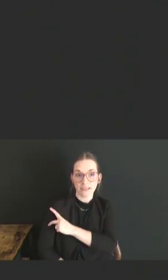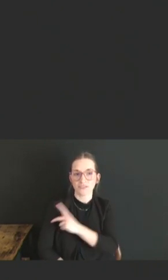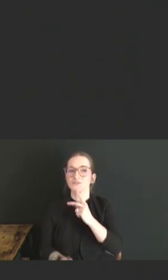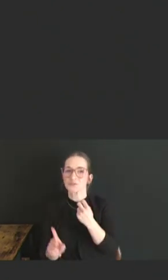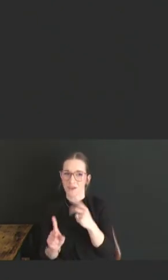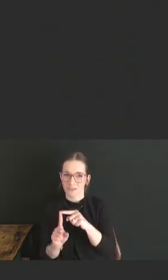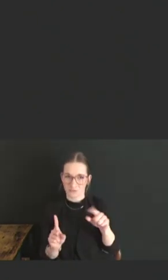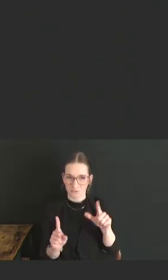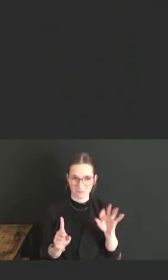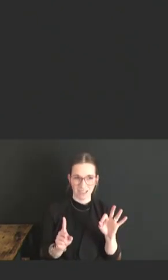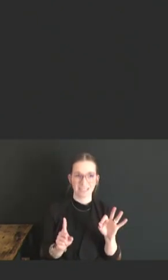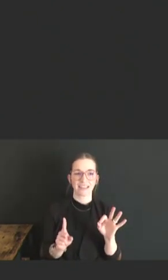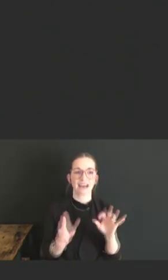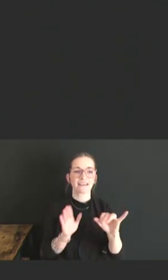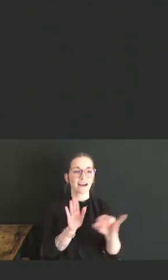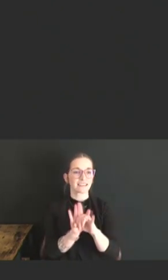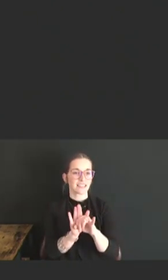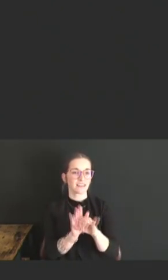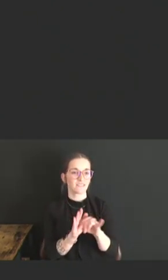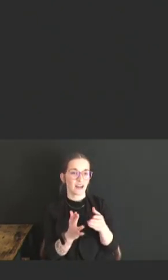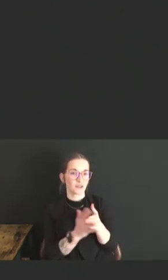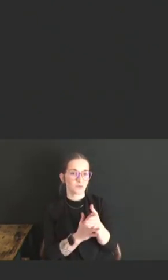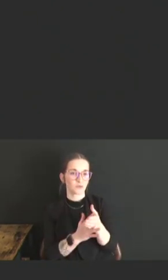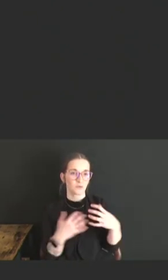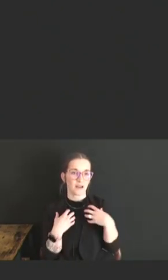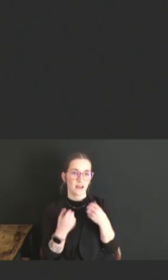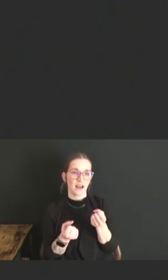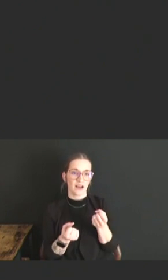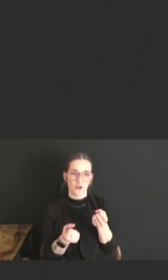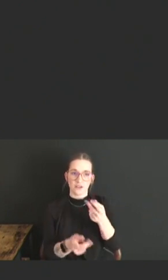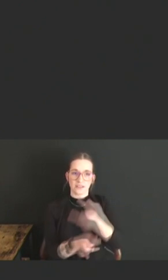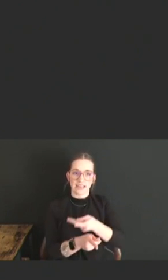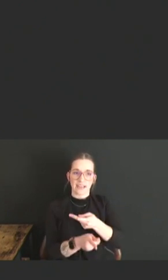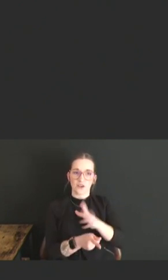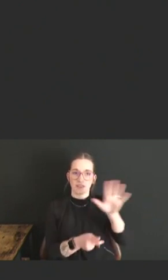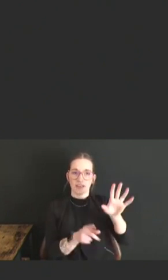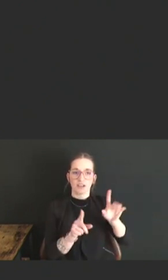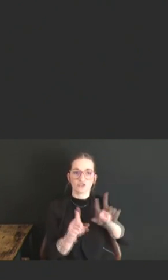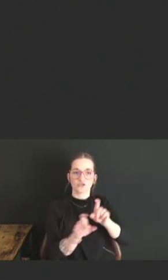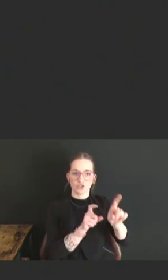provider surveys as not fully recovered from their myocarditis qat the time of the 90-day survey,